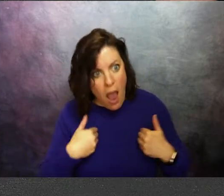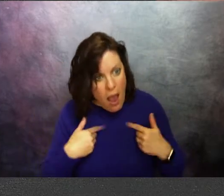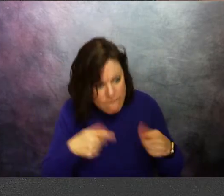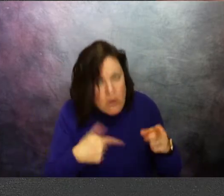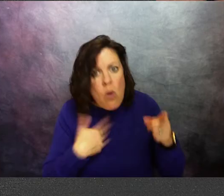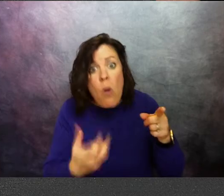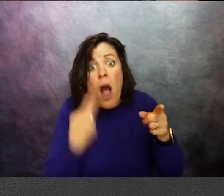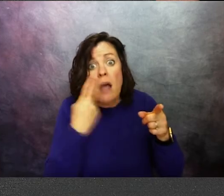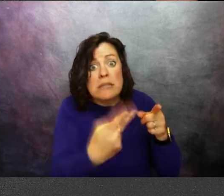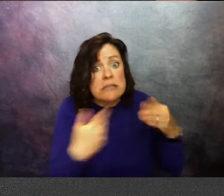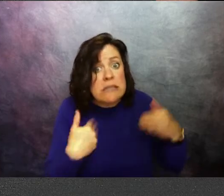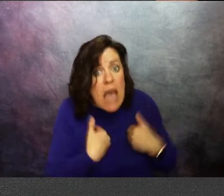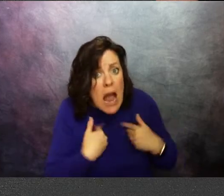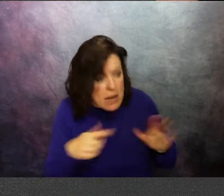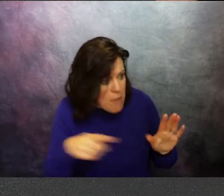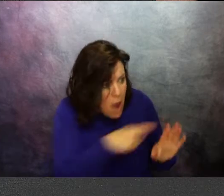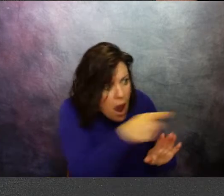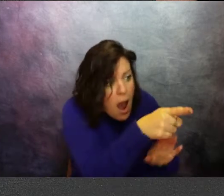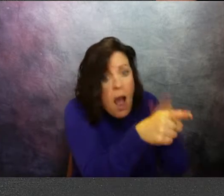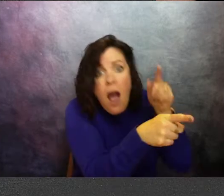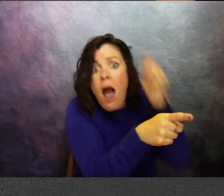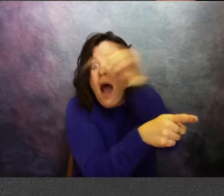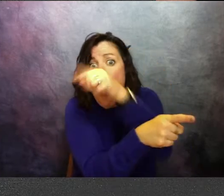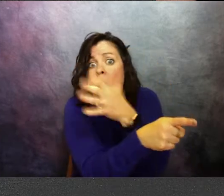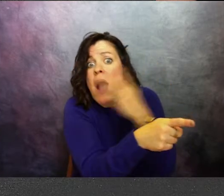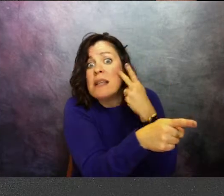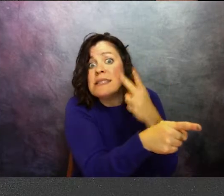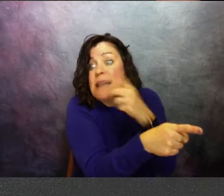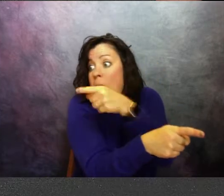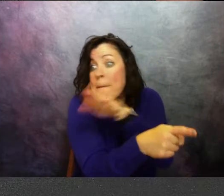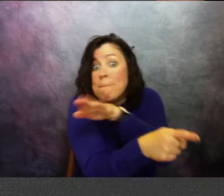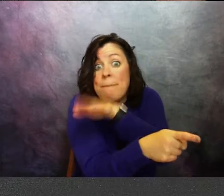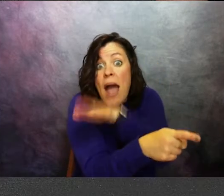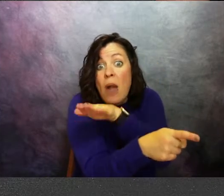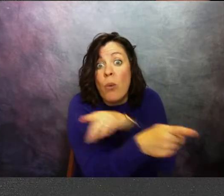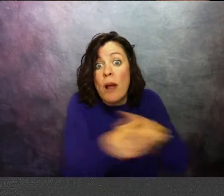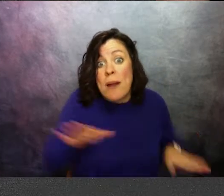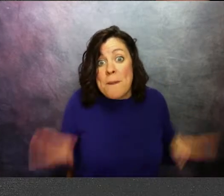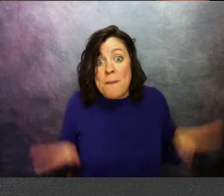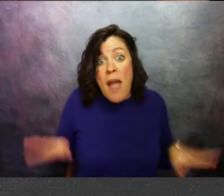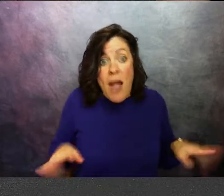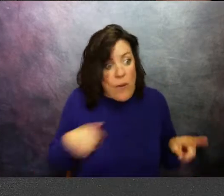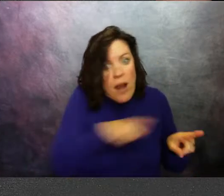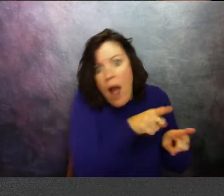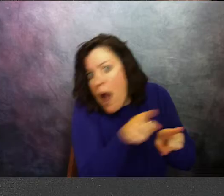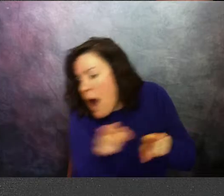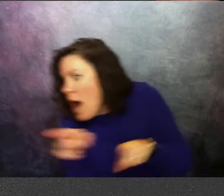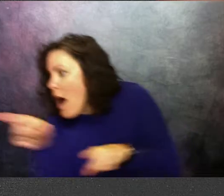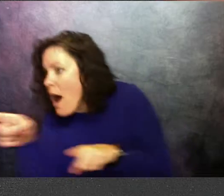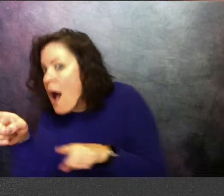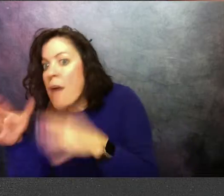So if you want to go see the penguins, it tells you how to get there, how to go see where the penguins are.